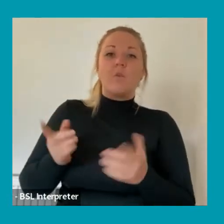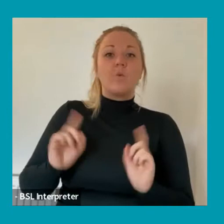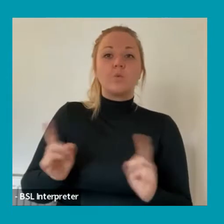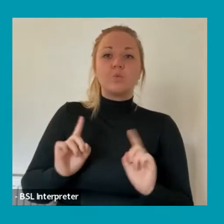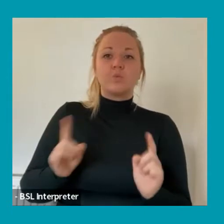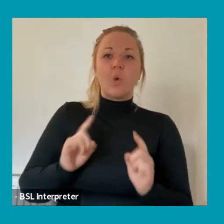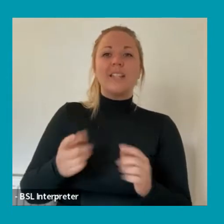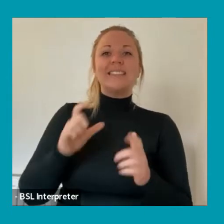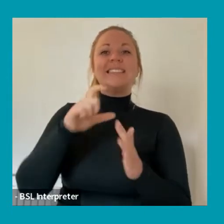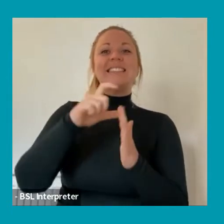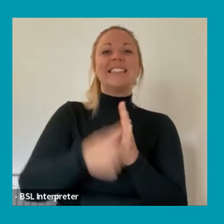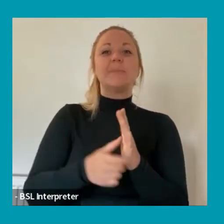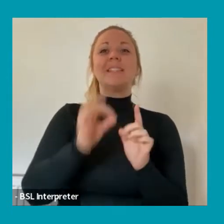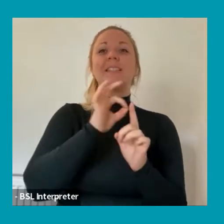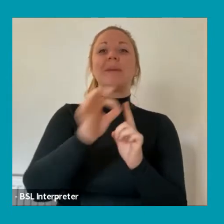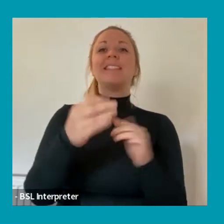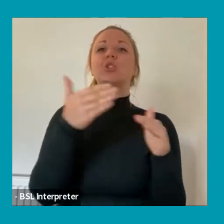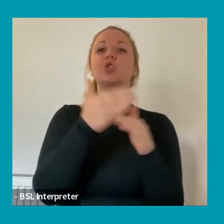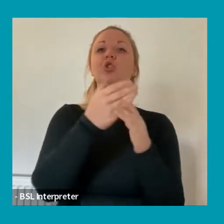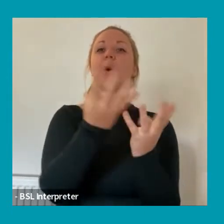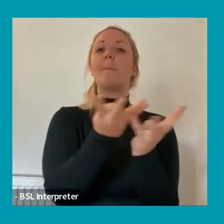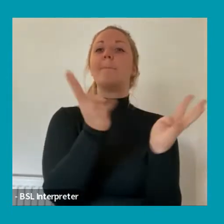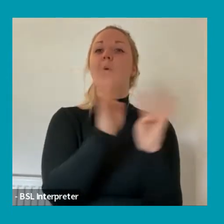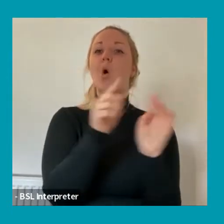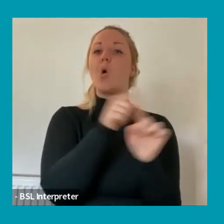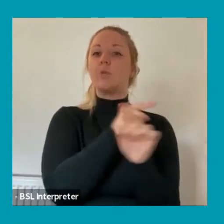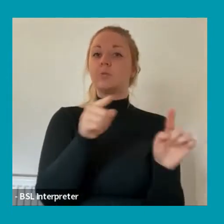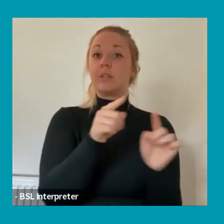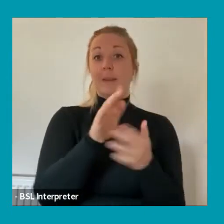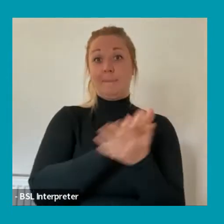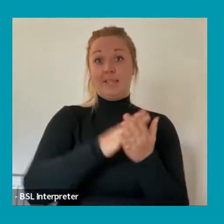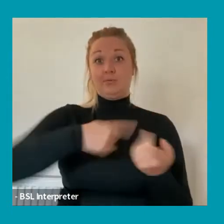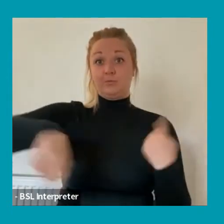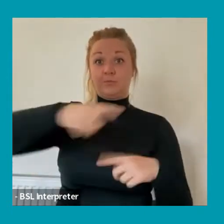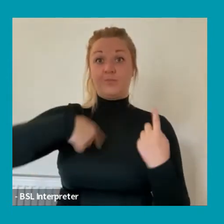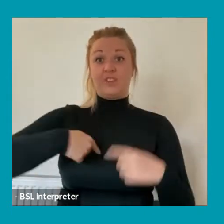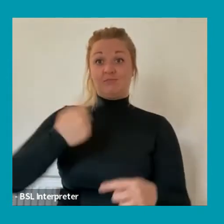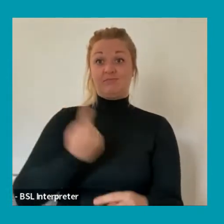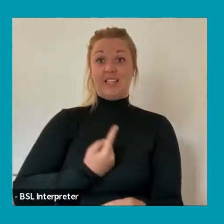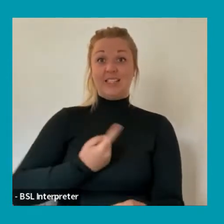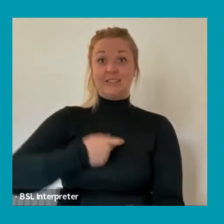So, we believe that our lived experience means that we have experience of the barriers that our